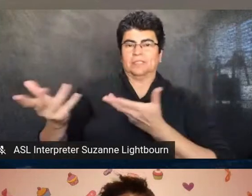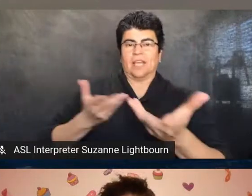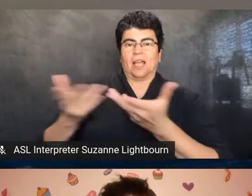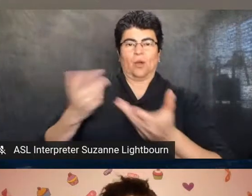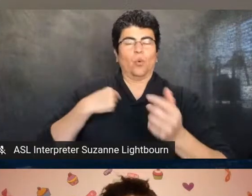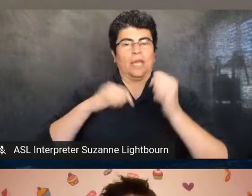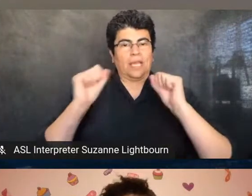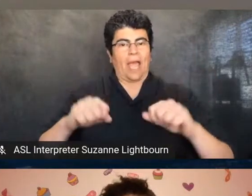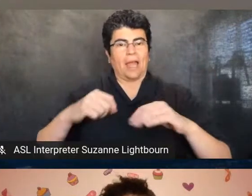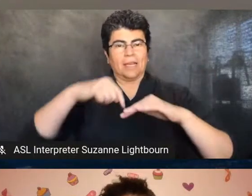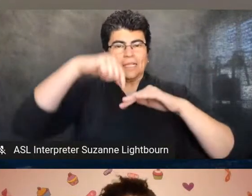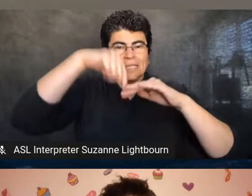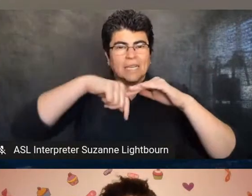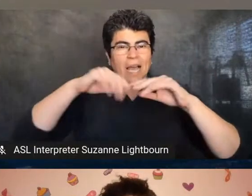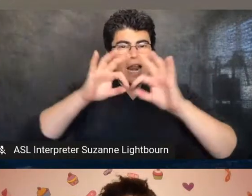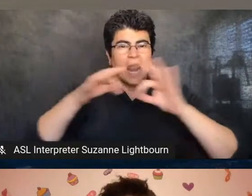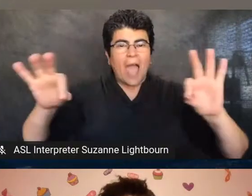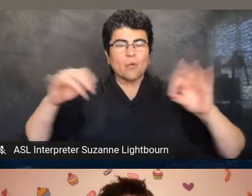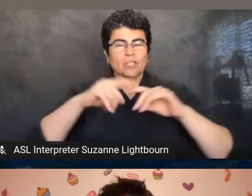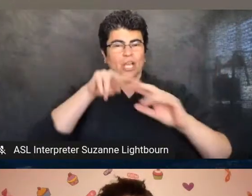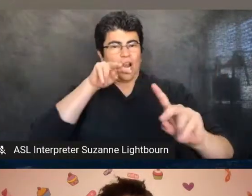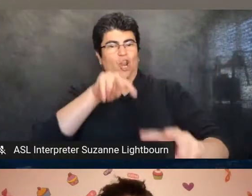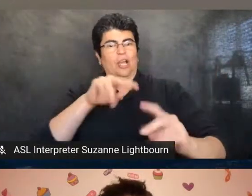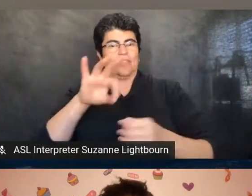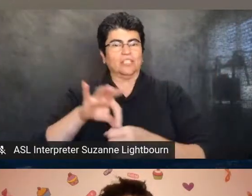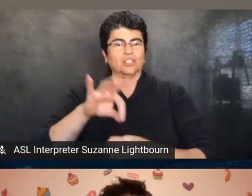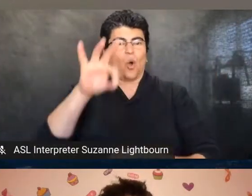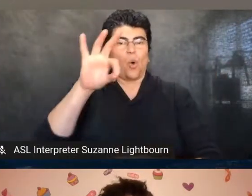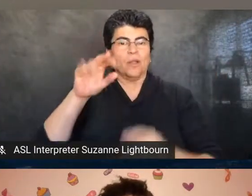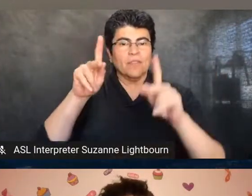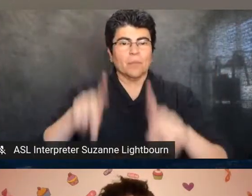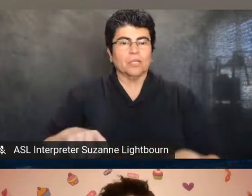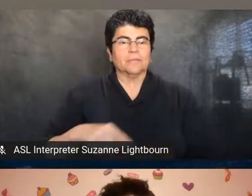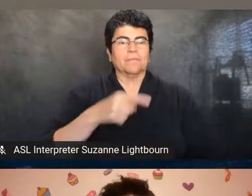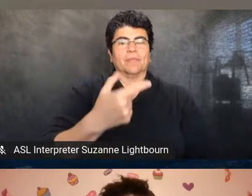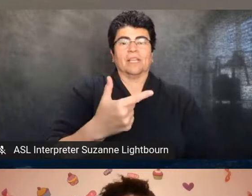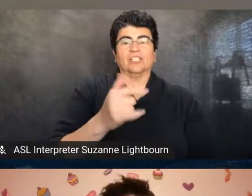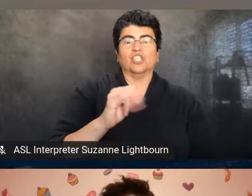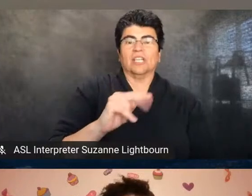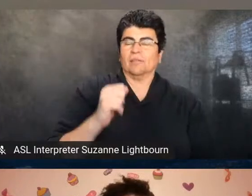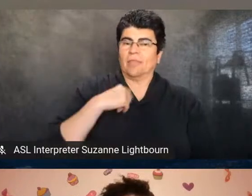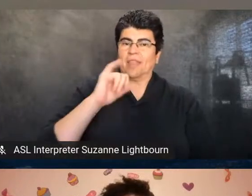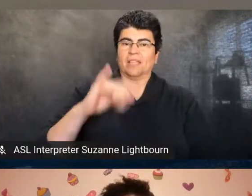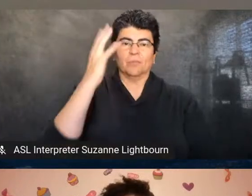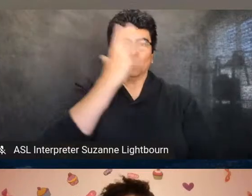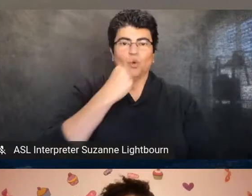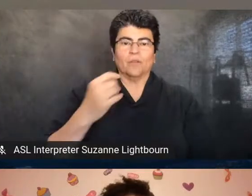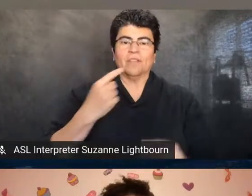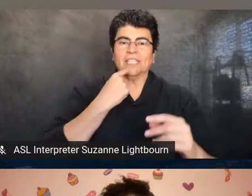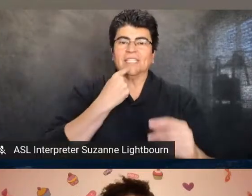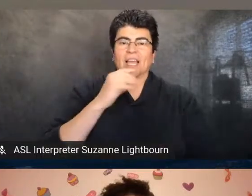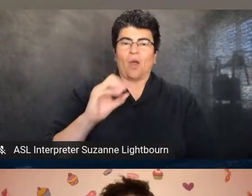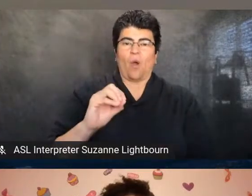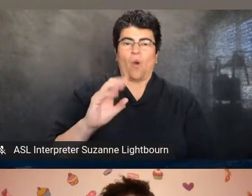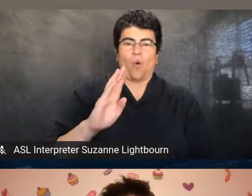and get to the soul of the person. That's so beautifully said, Obi, thank you, and I can't tell you how grateful I am